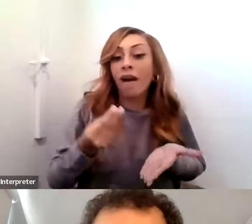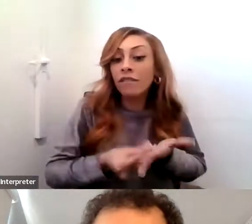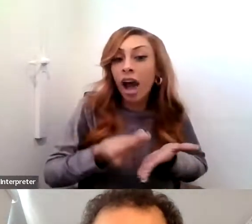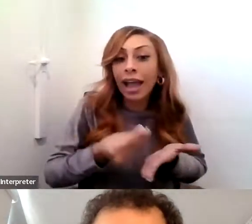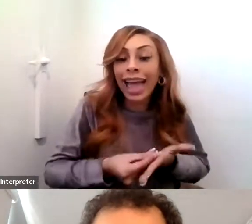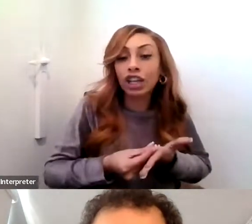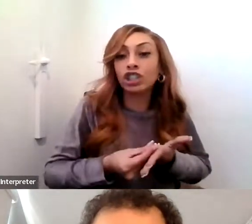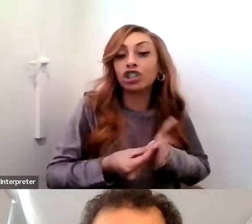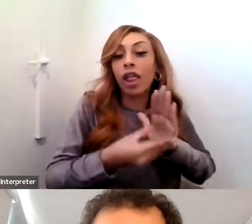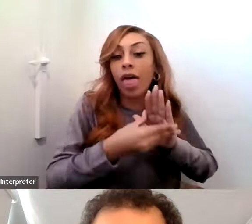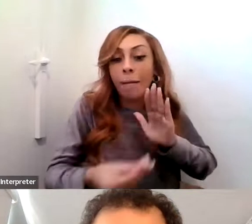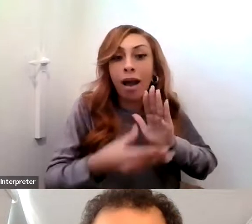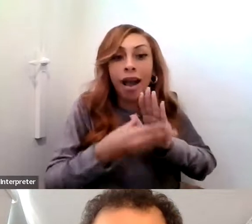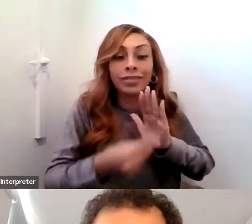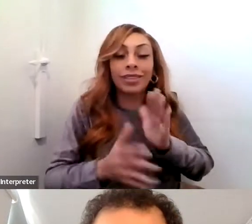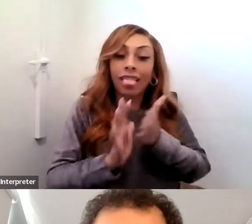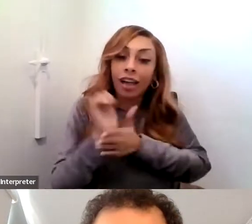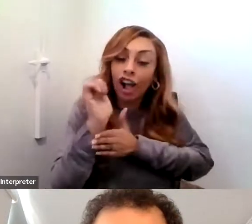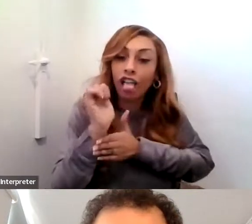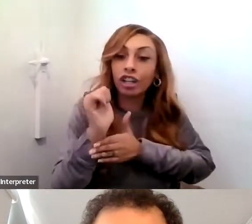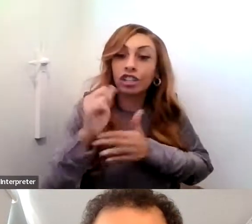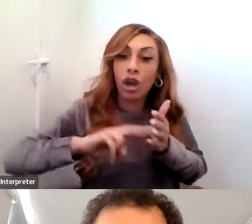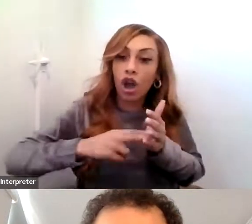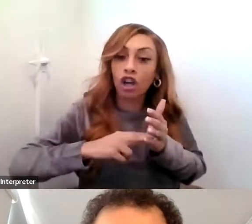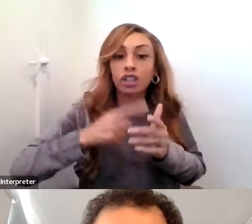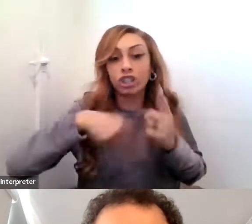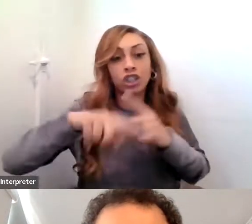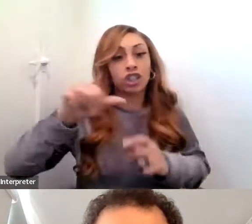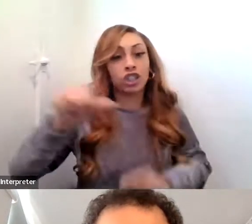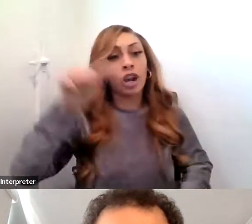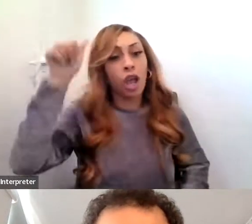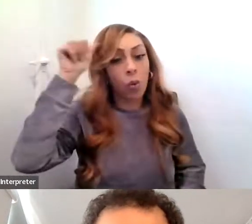that cultural organisations should be aware of.